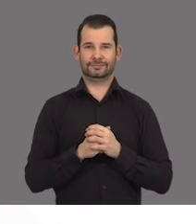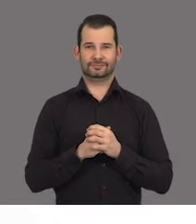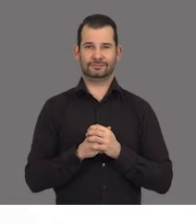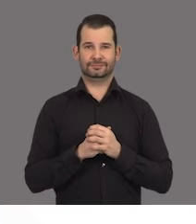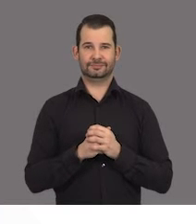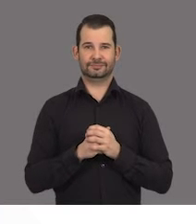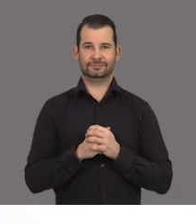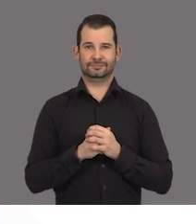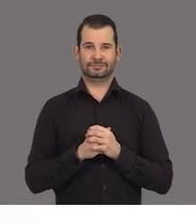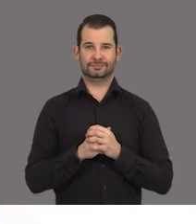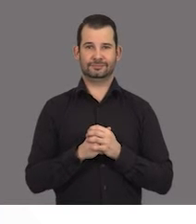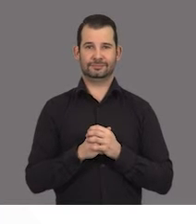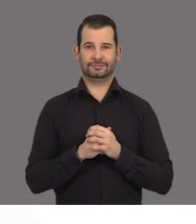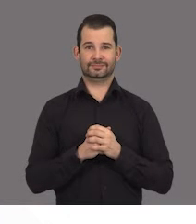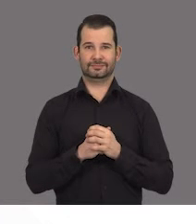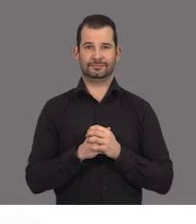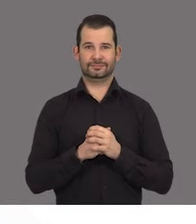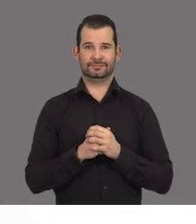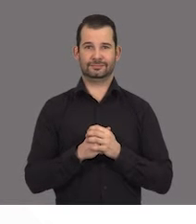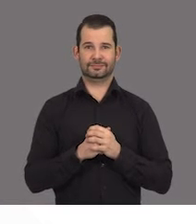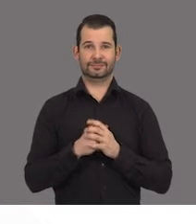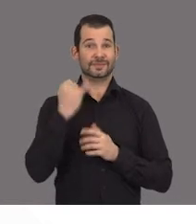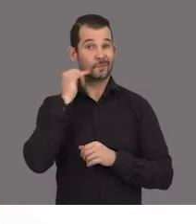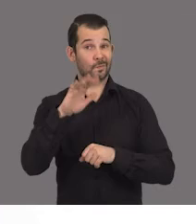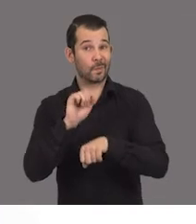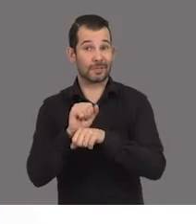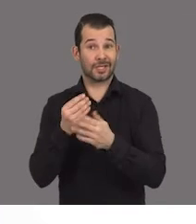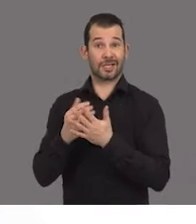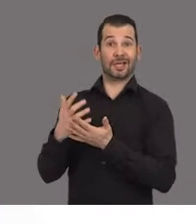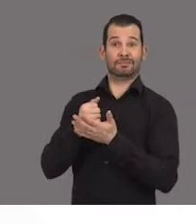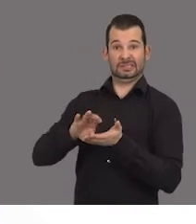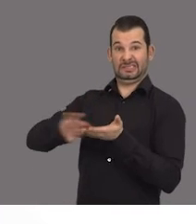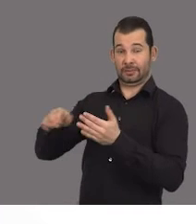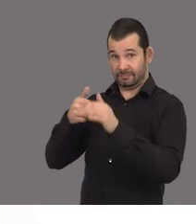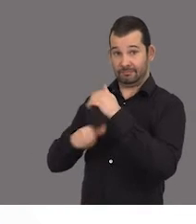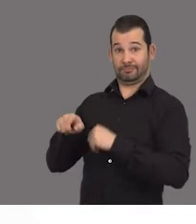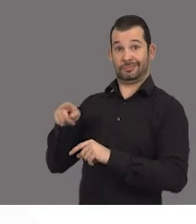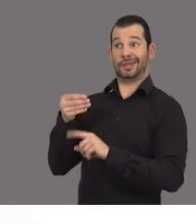If your employment income is exempt from income tax under section 87 of